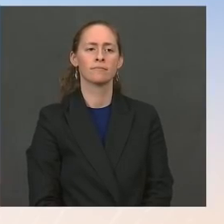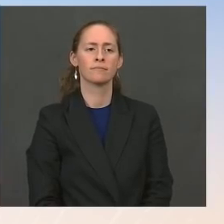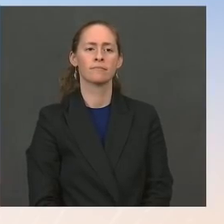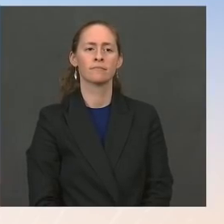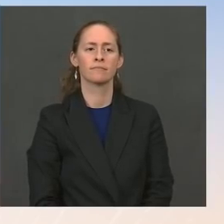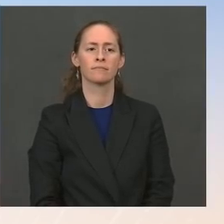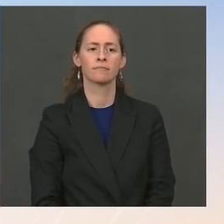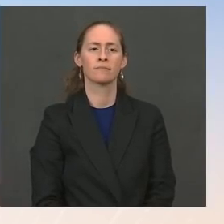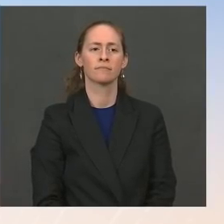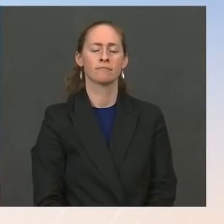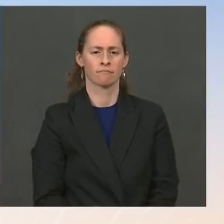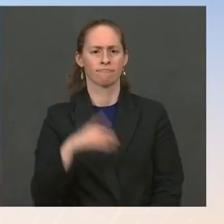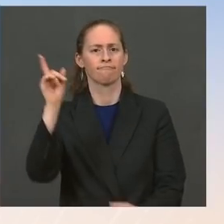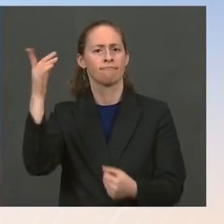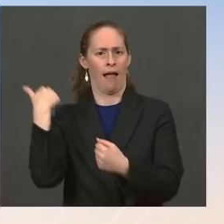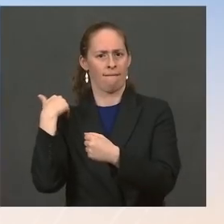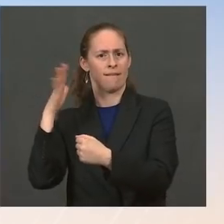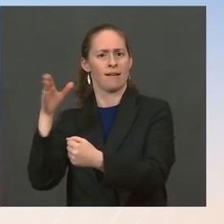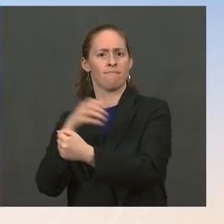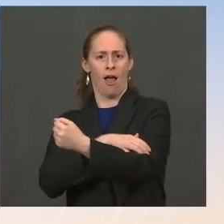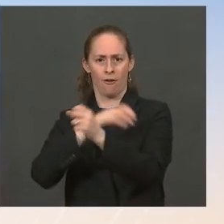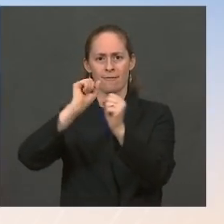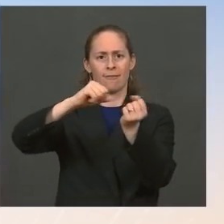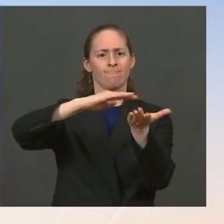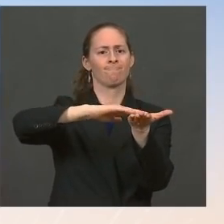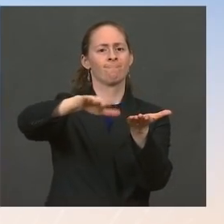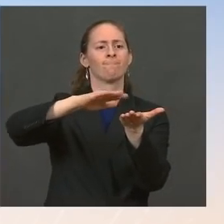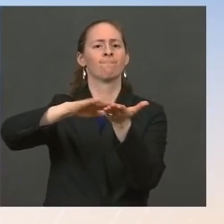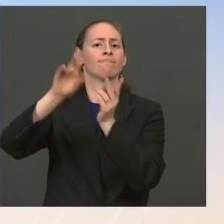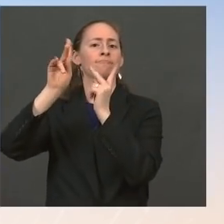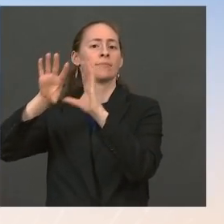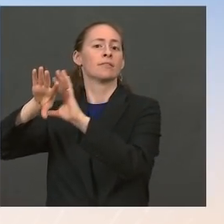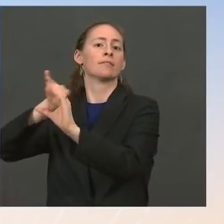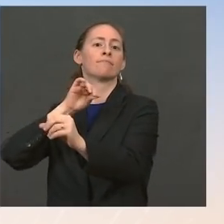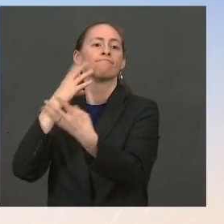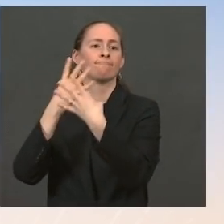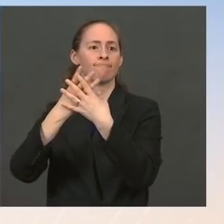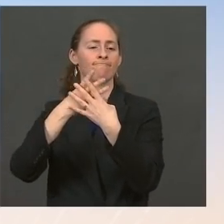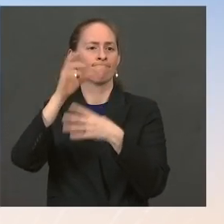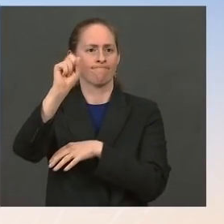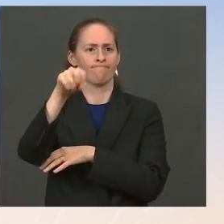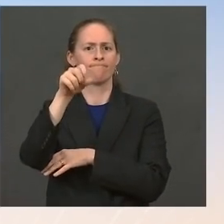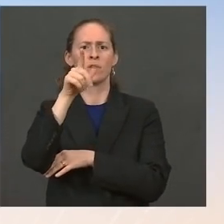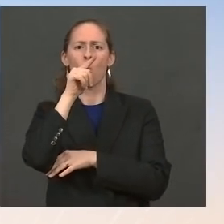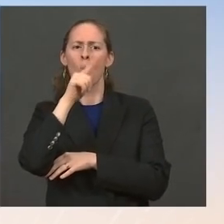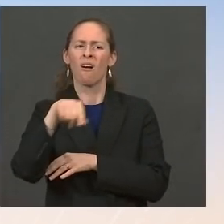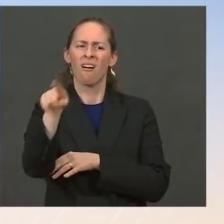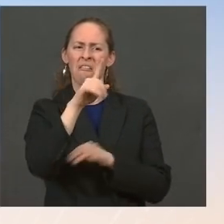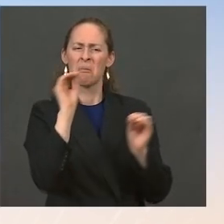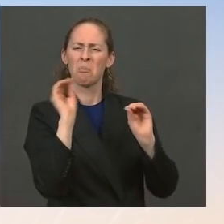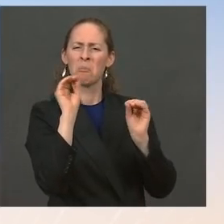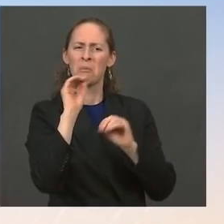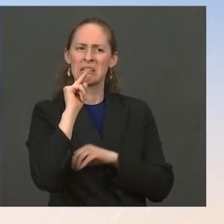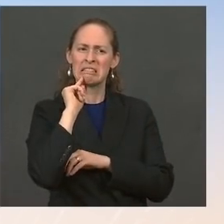He's talked about his approach -- or his view on nonviolent drug offenders, but I don't have anything to update you on,